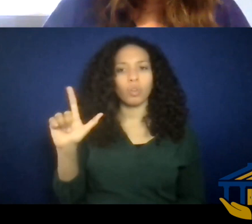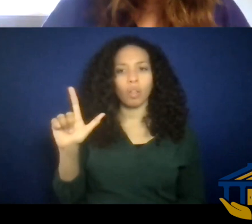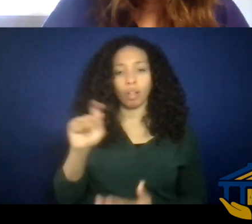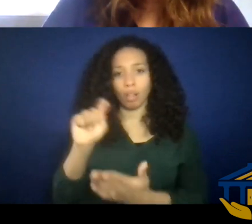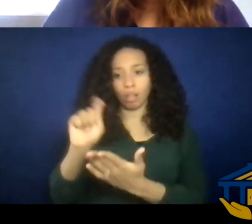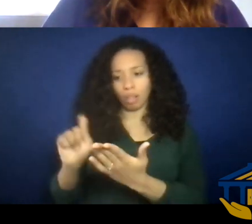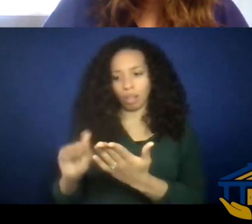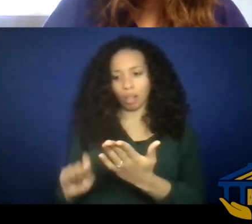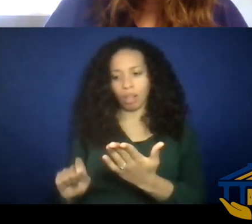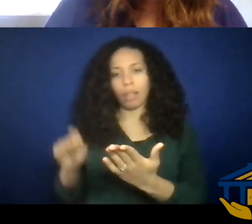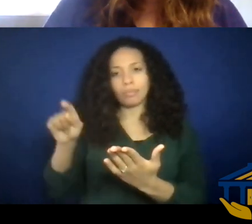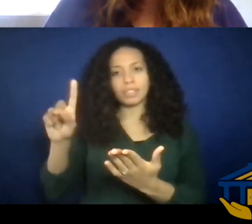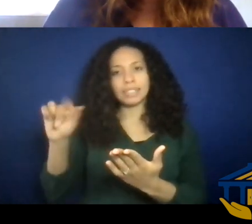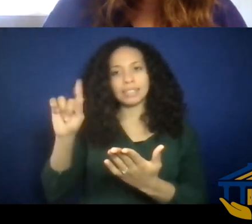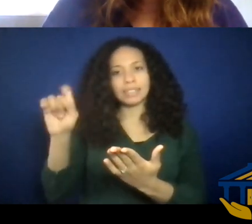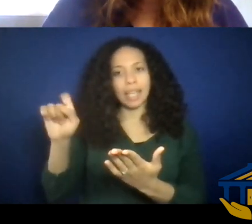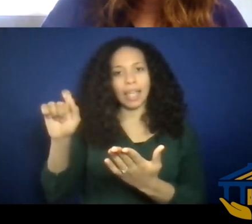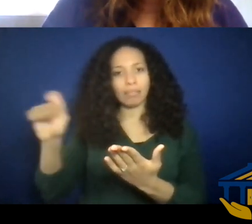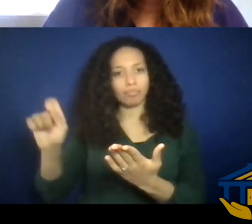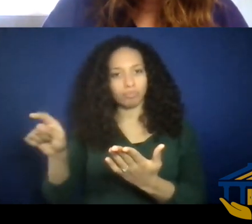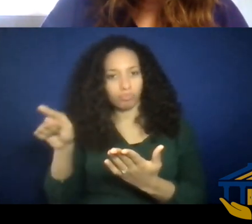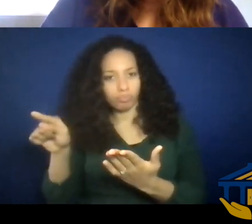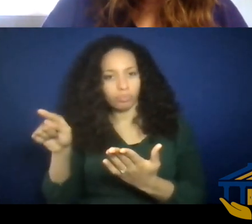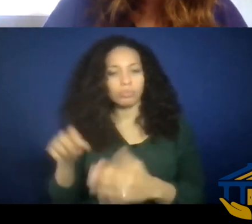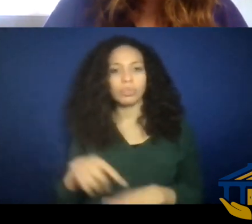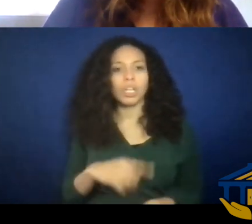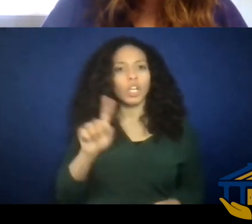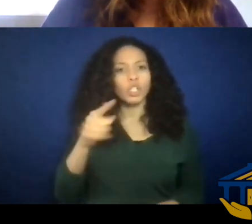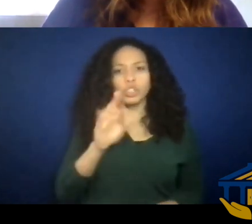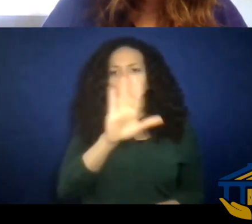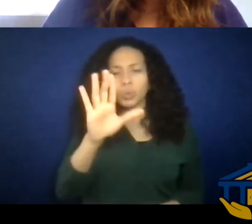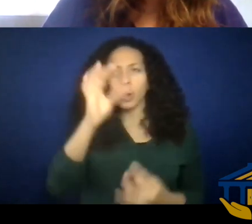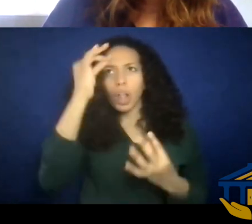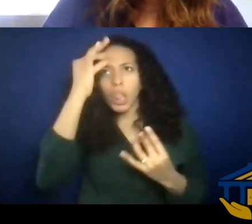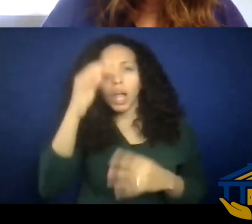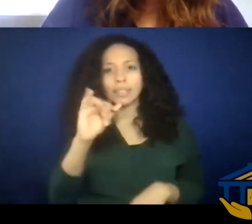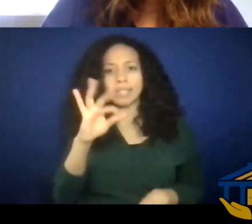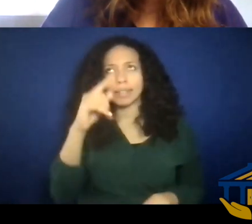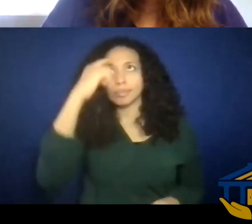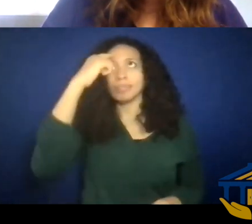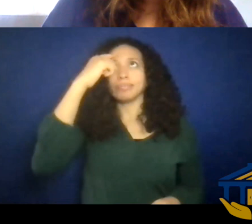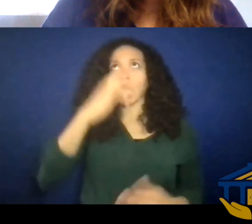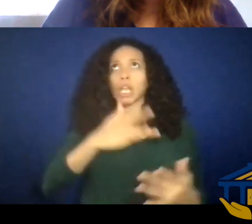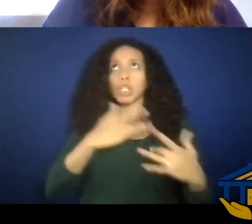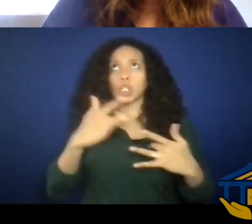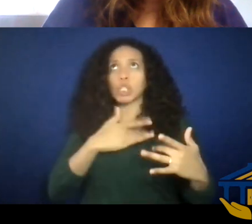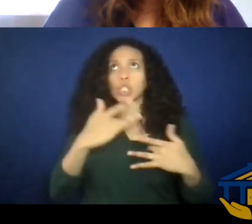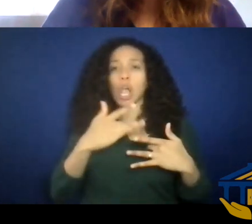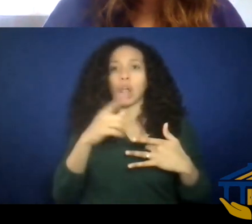If you have an immediate concern, write yourself a quick email because then you remember exactly